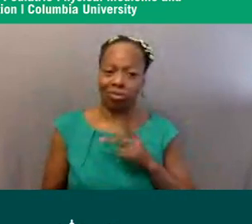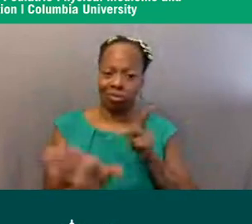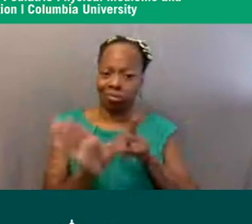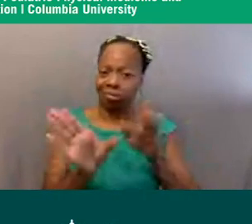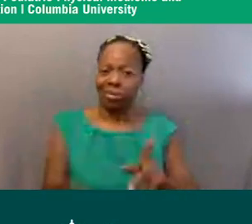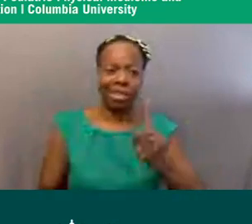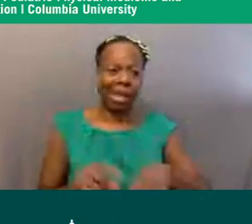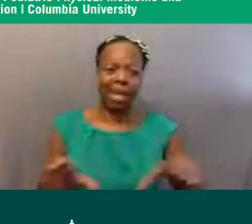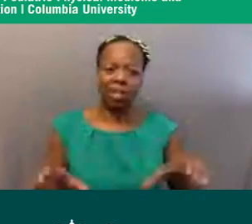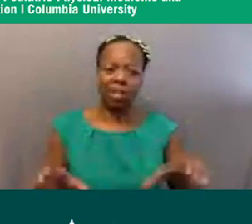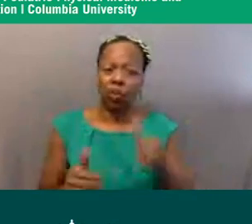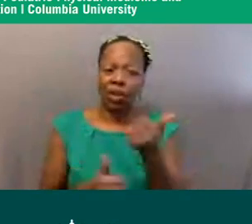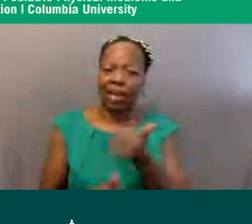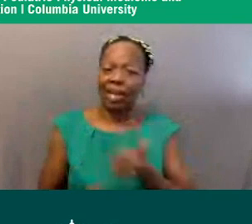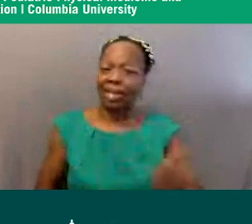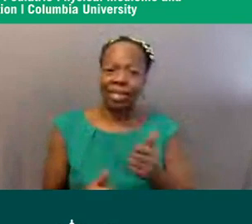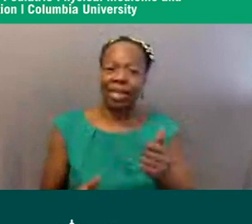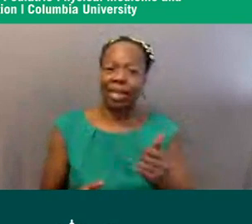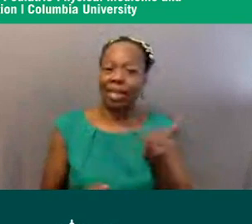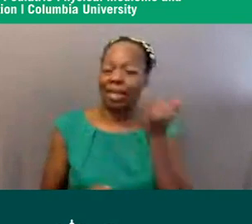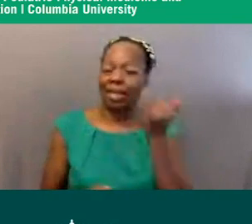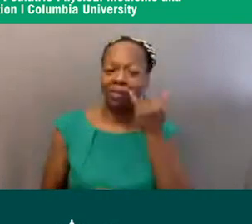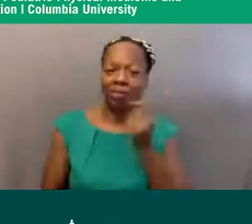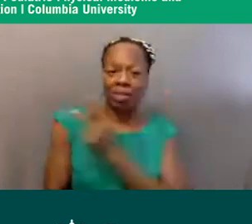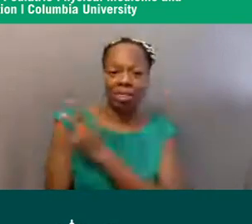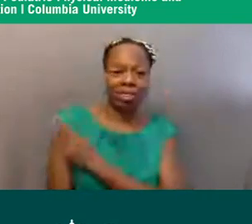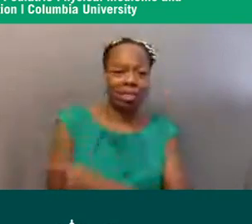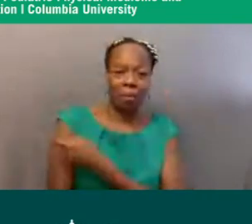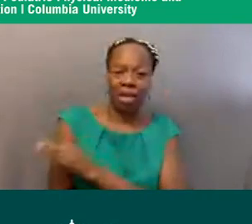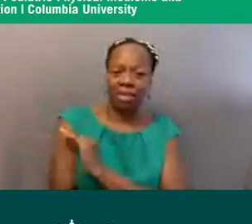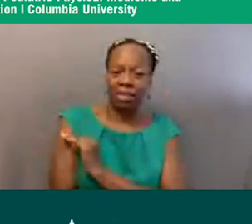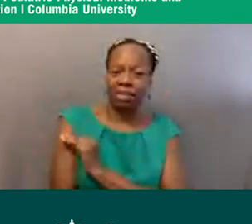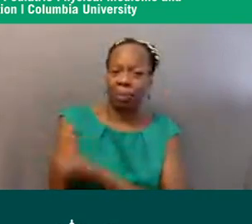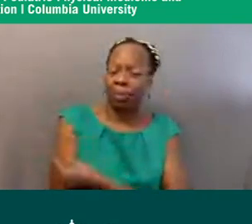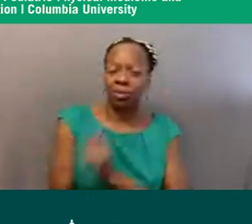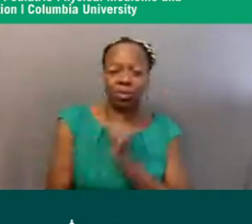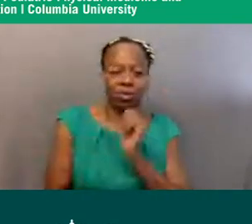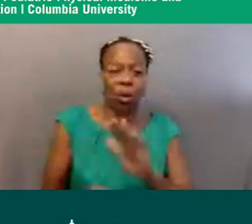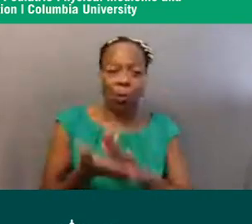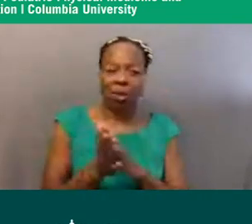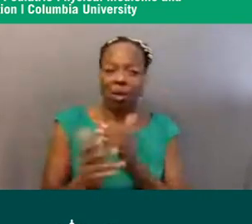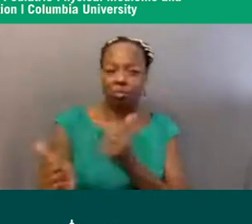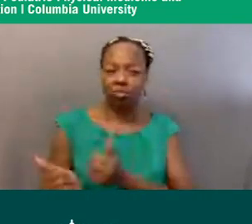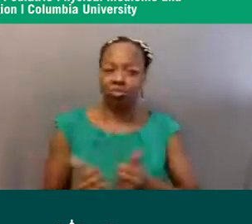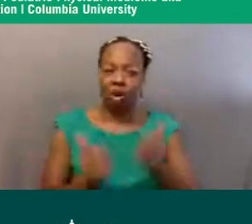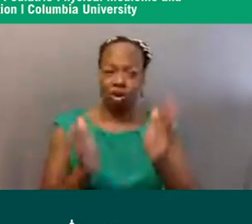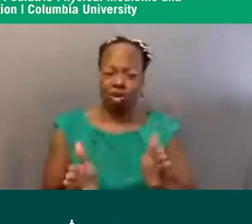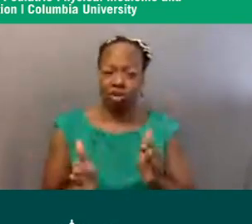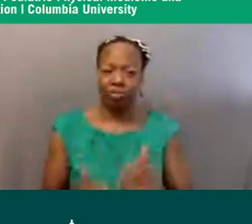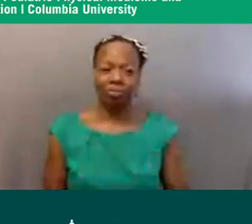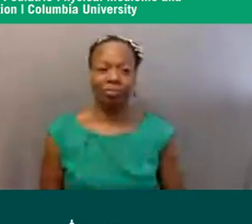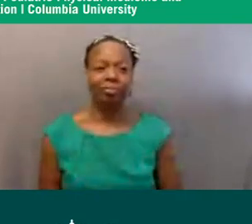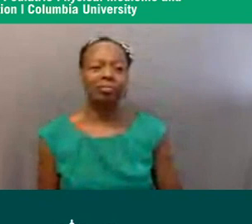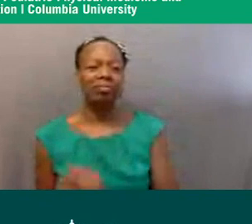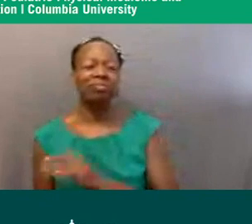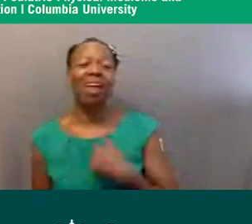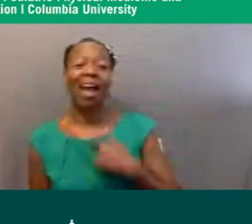for our patient population. And I think, and obviously any of the doctors can answer this question as well,